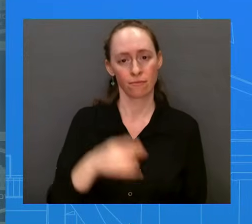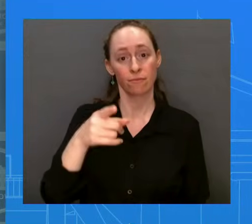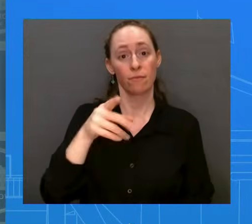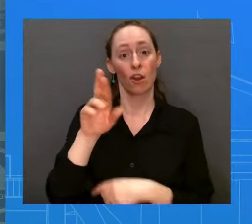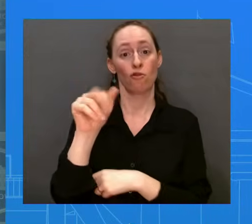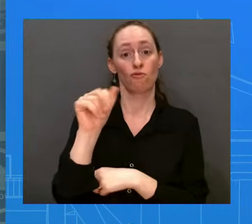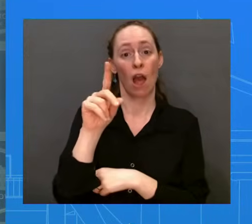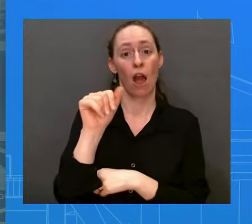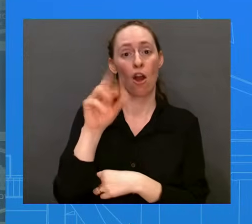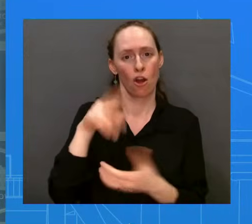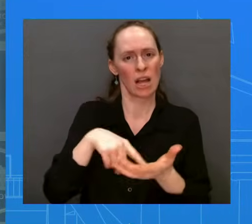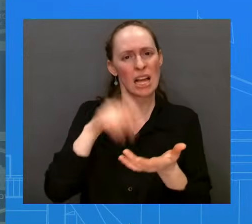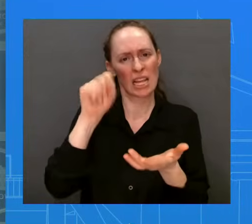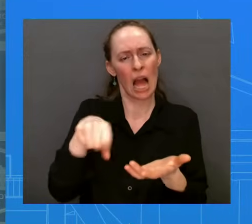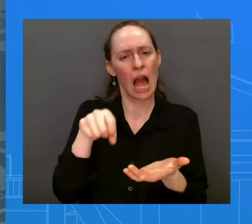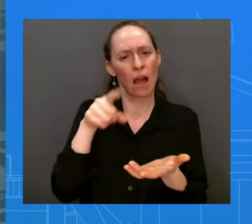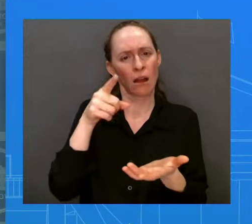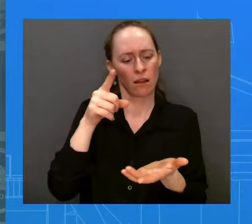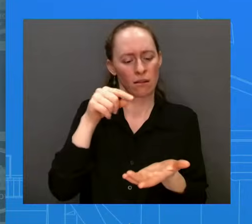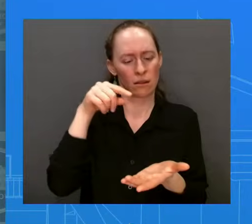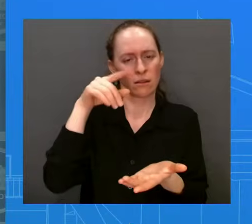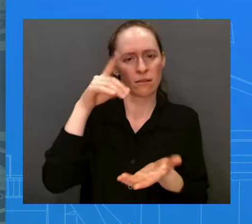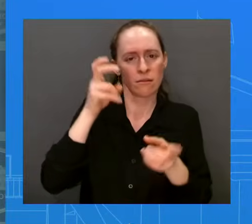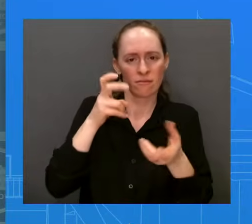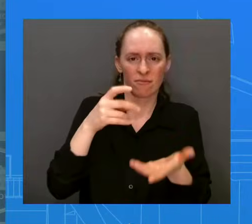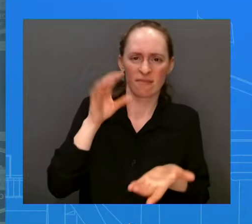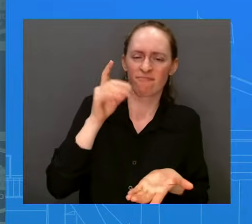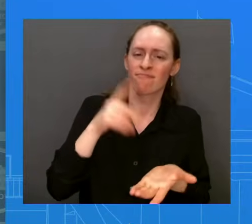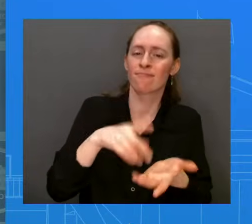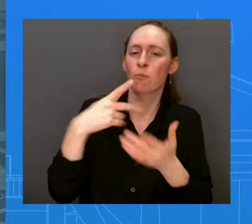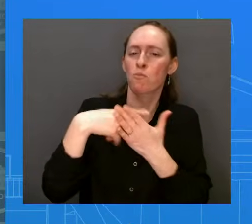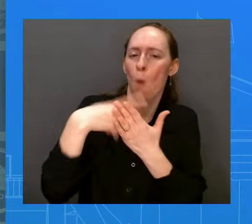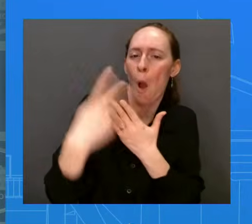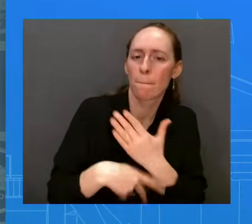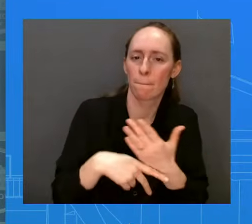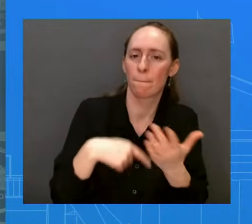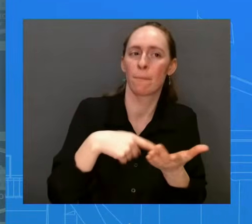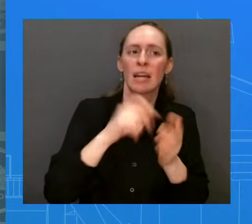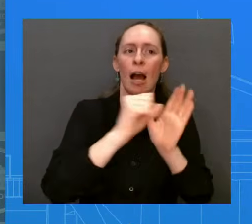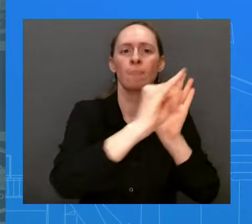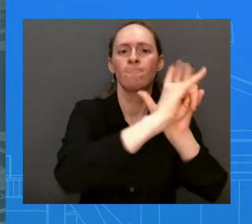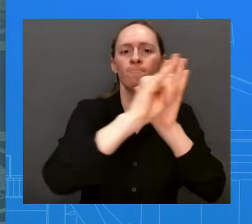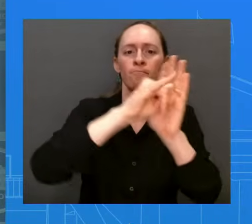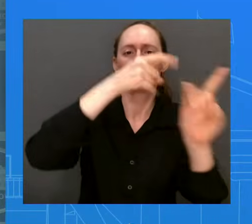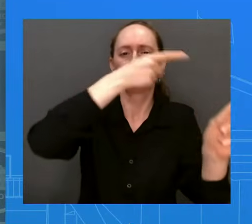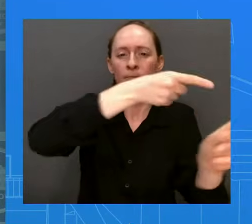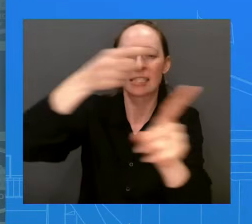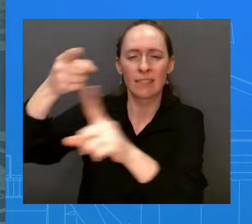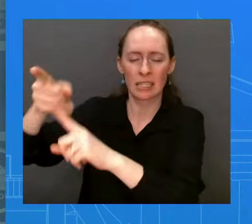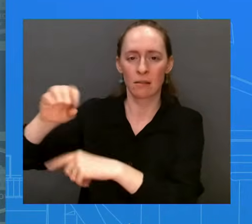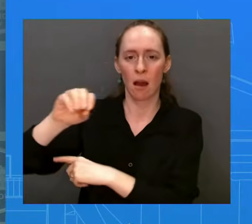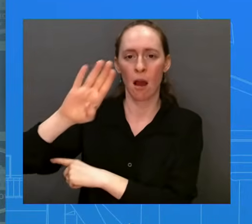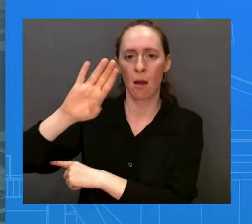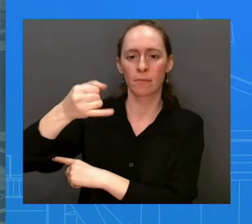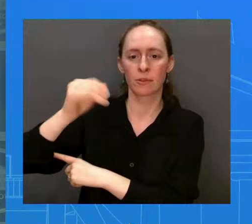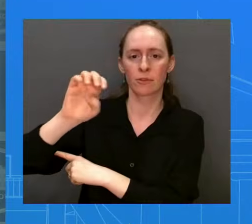to look for a certain something, it's more likely that you're going to find a certain something. Ms. Jean-Pierre: Go ahead. The Press: Given all you've discussed here and the actions